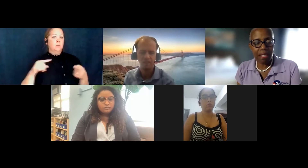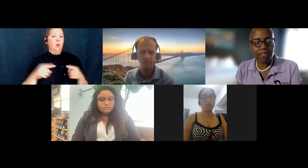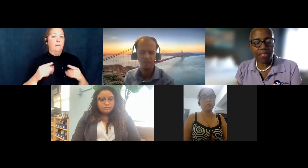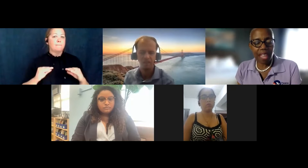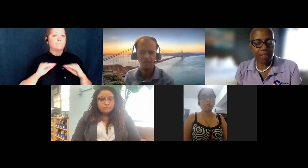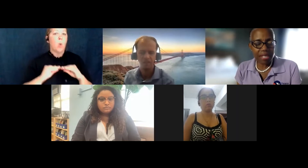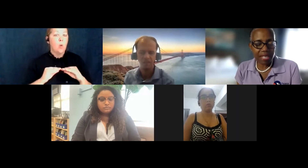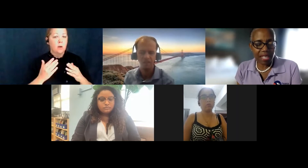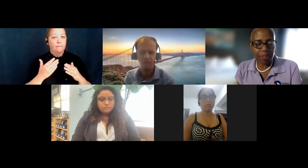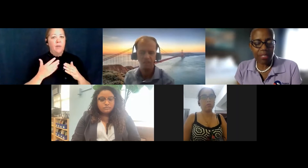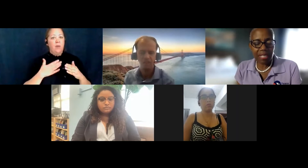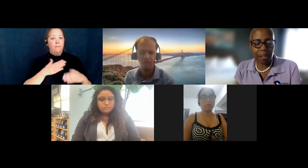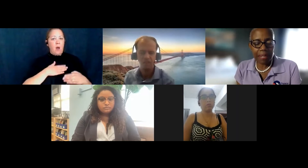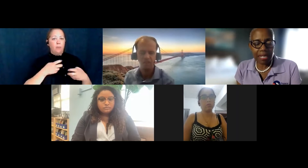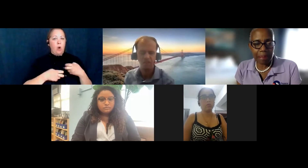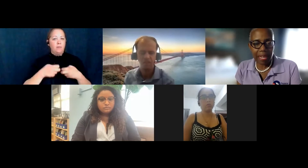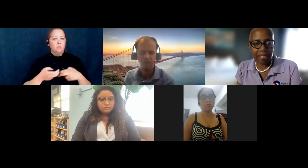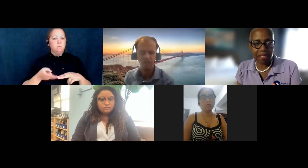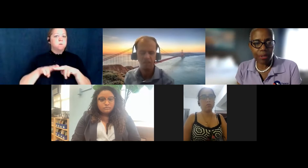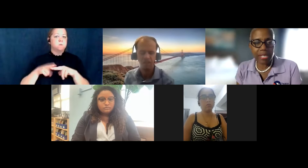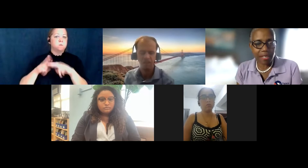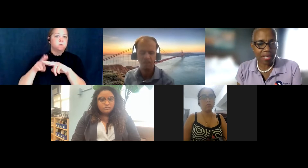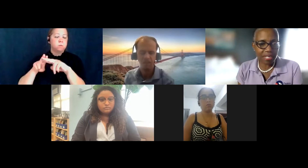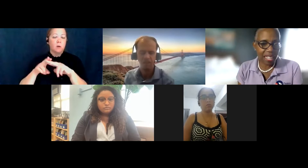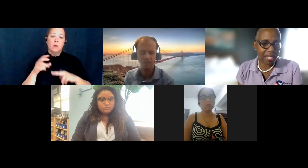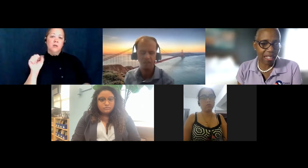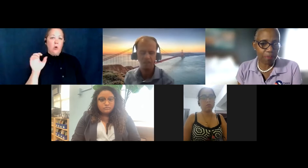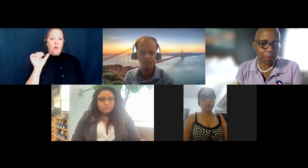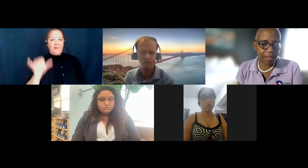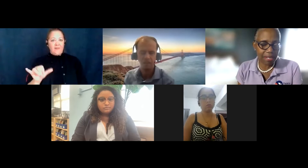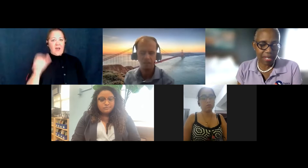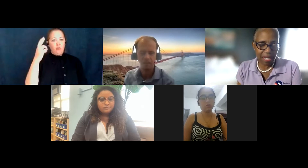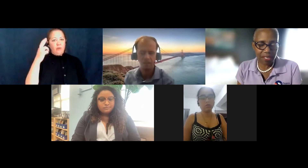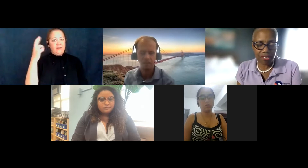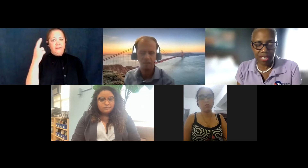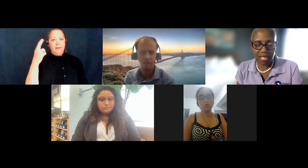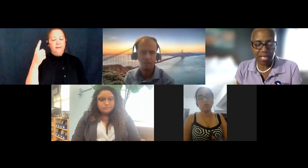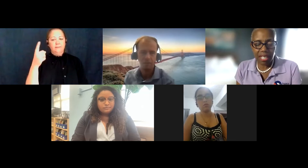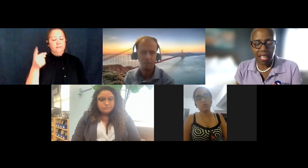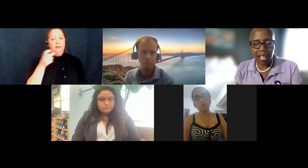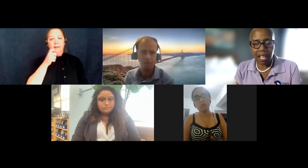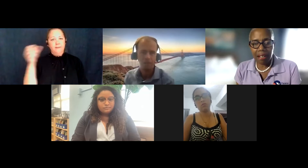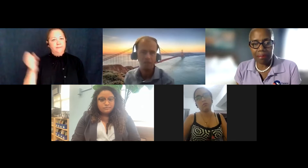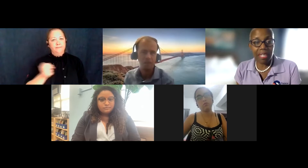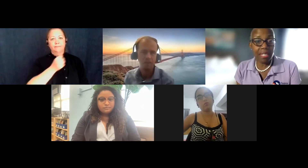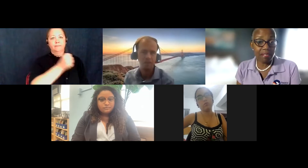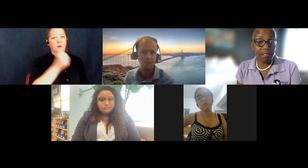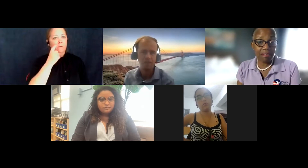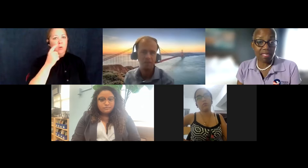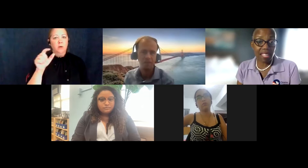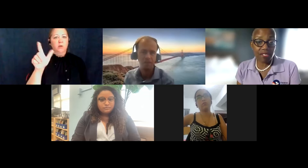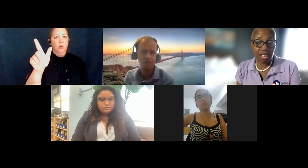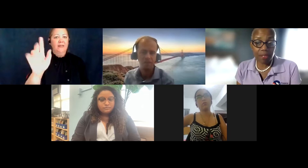For that reason, they would not allow me to spend my 7.5 months in a country that I was